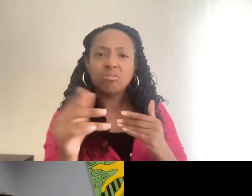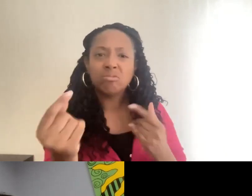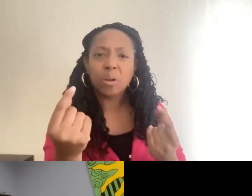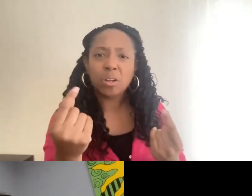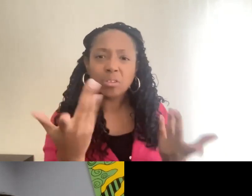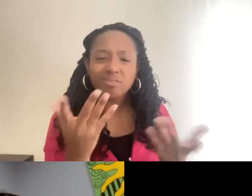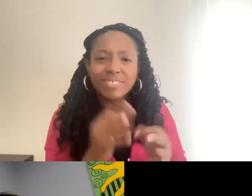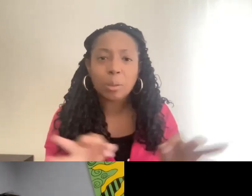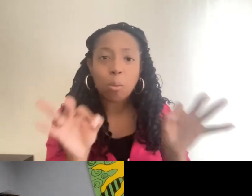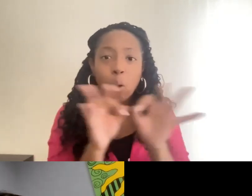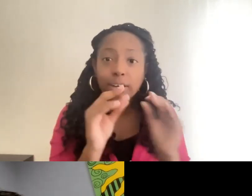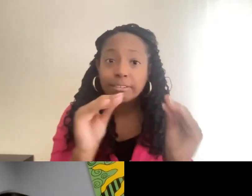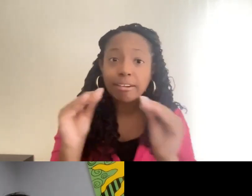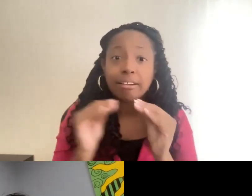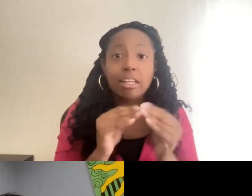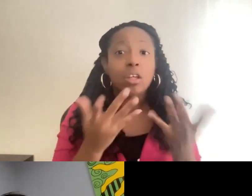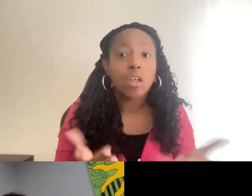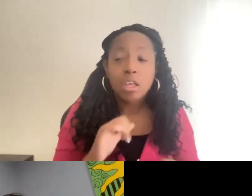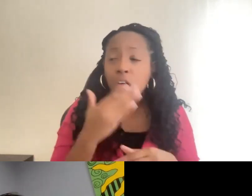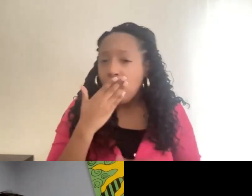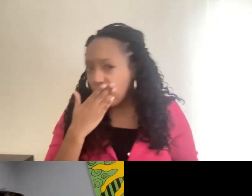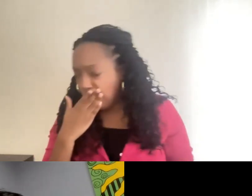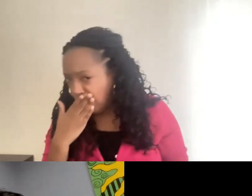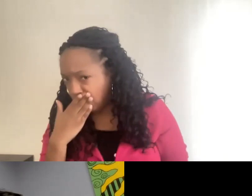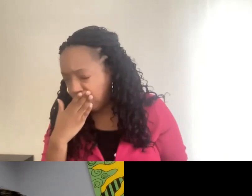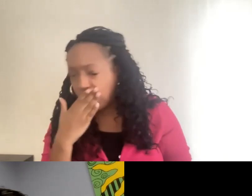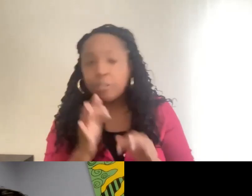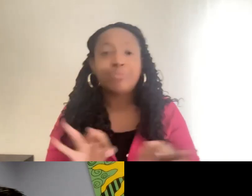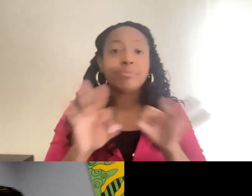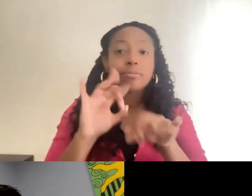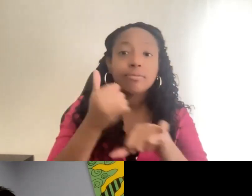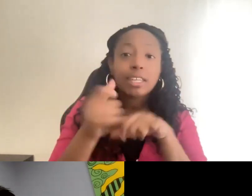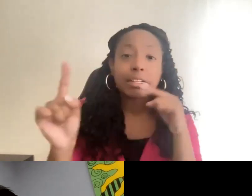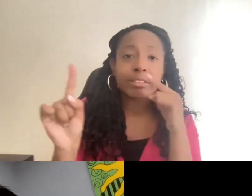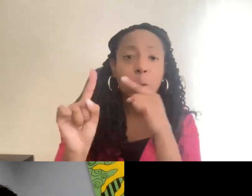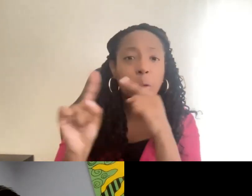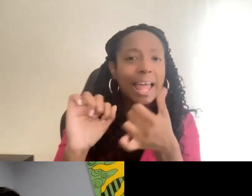of goal setting saying what do what's the goal of this money or where do you usually start so great